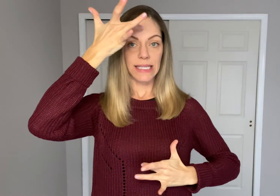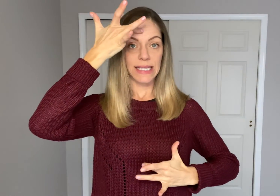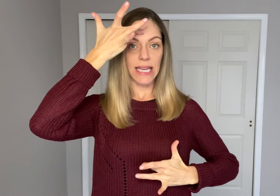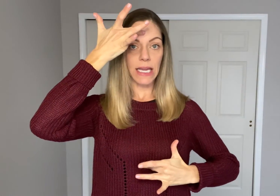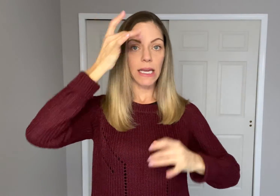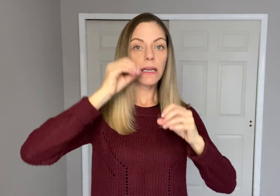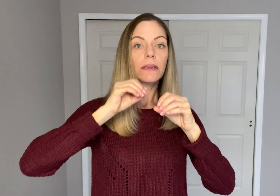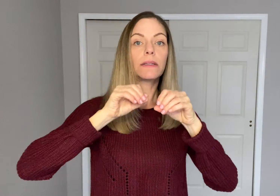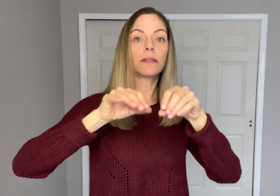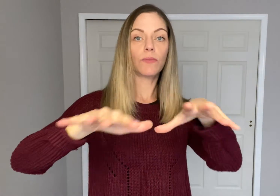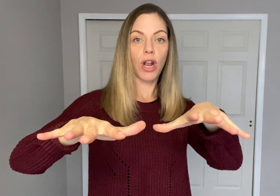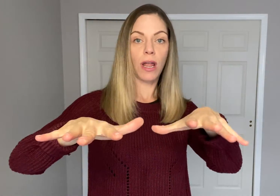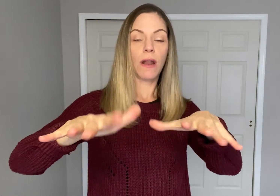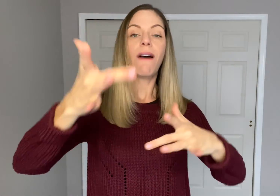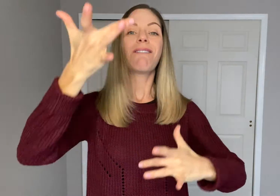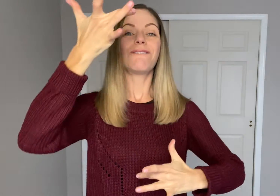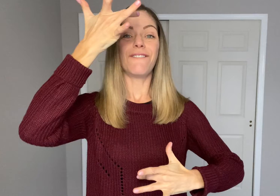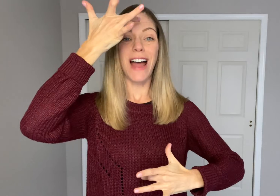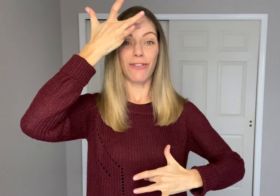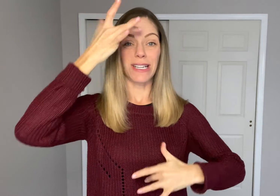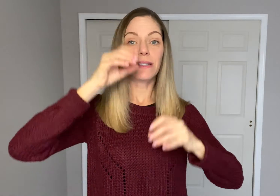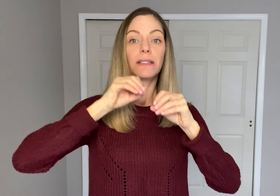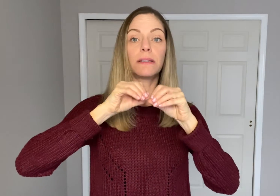"Sick" "Virus"